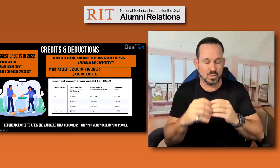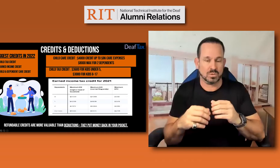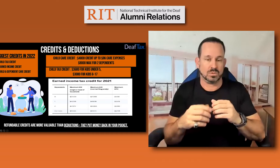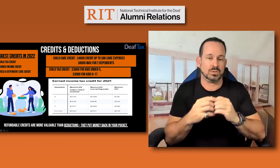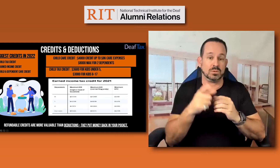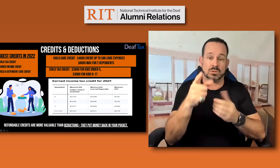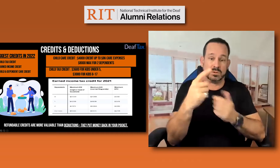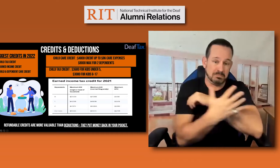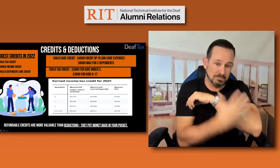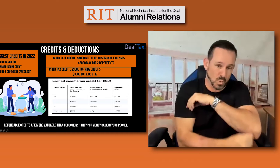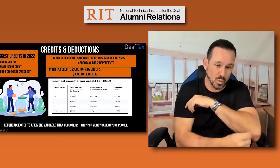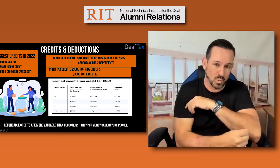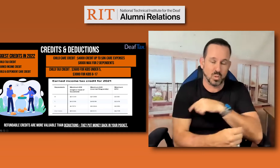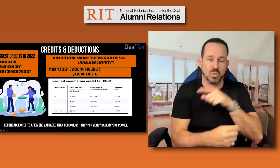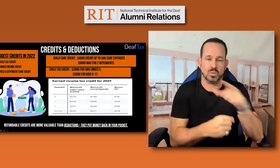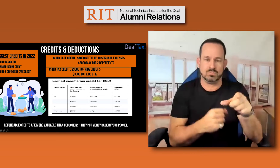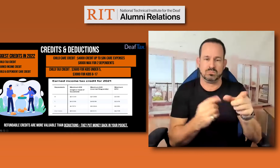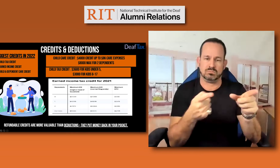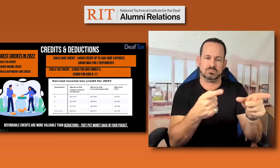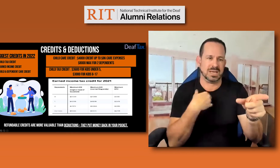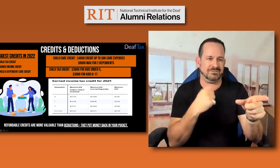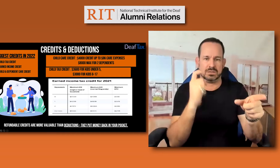If you earn more, you will pay more.